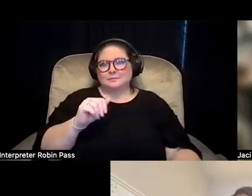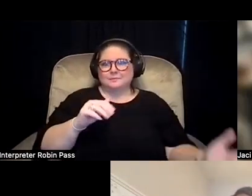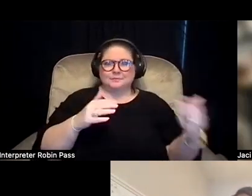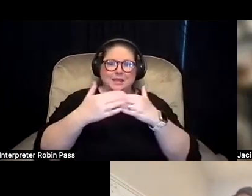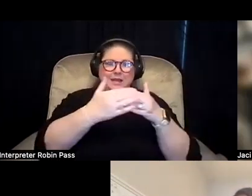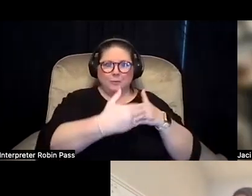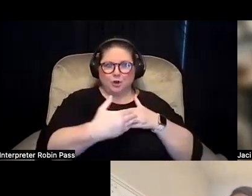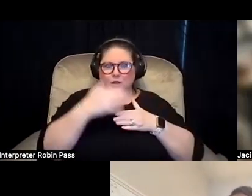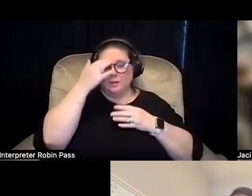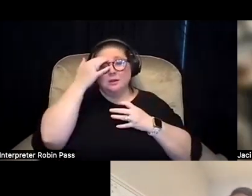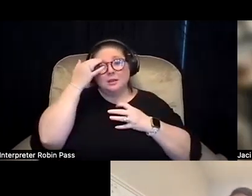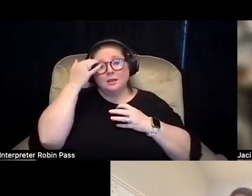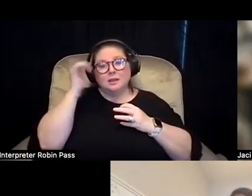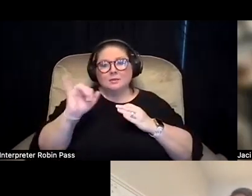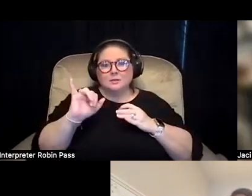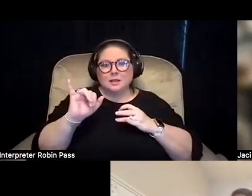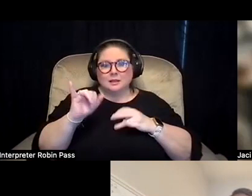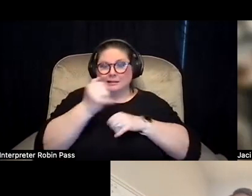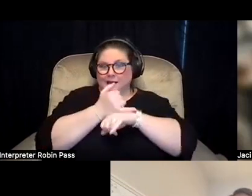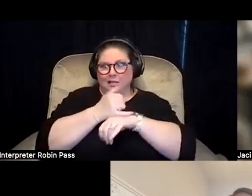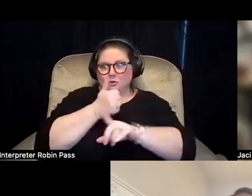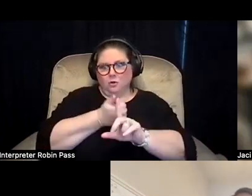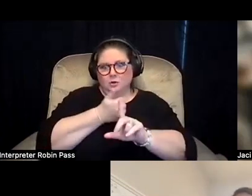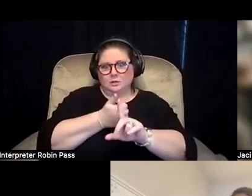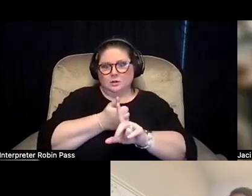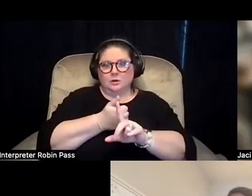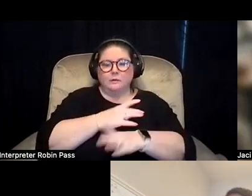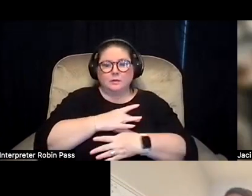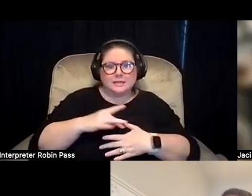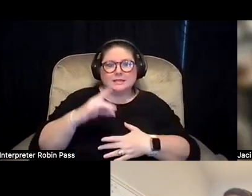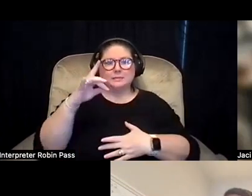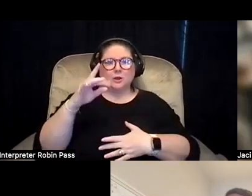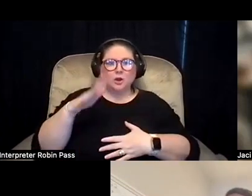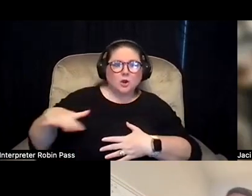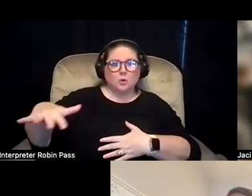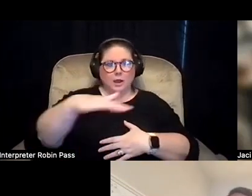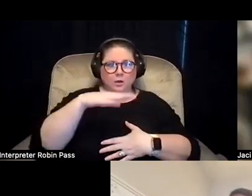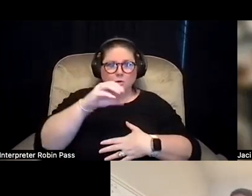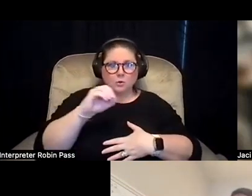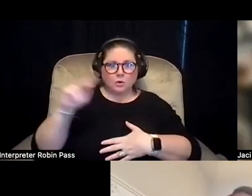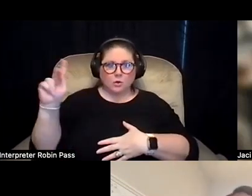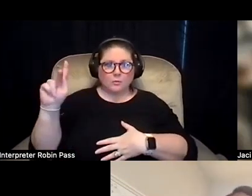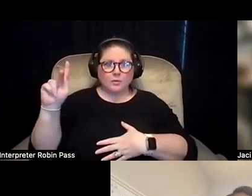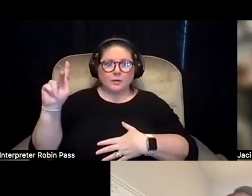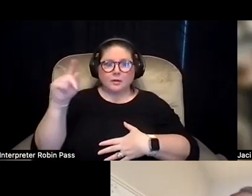was kind of like an island on its own there was a spirit around oklahoma uh black towns and some of